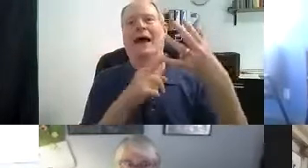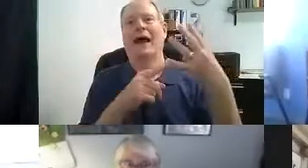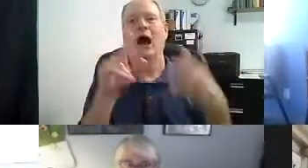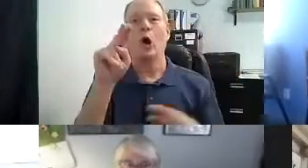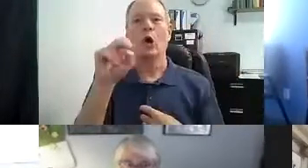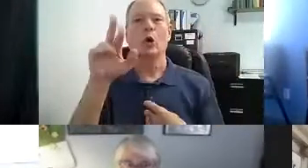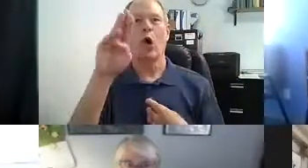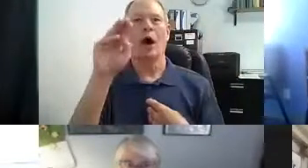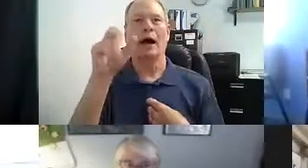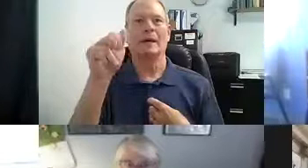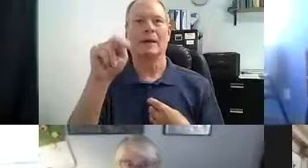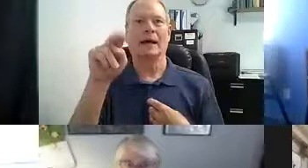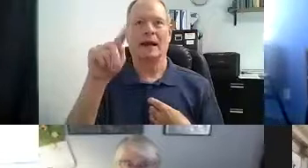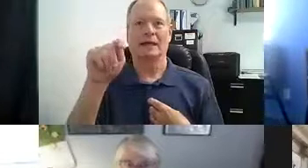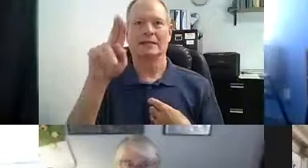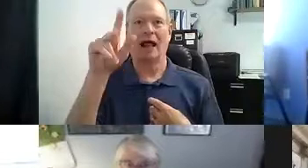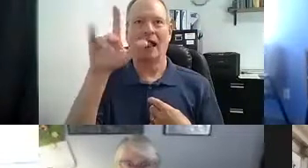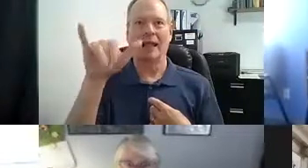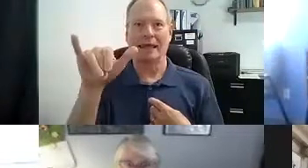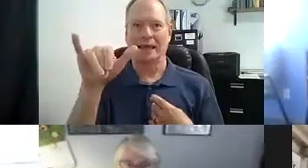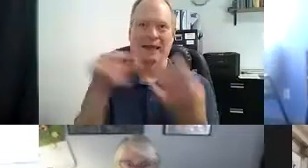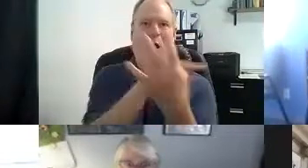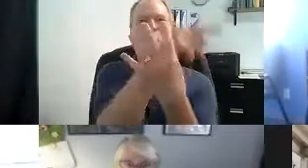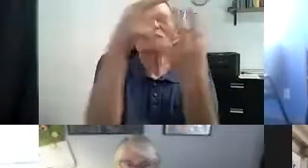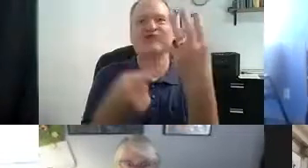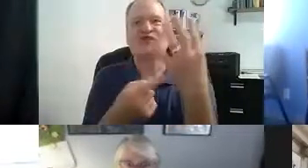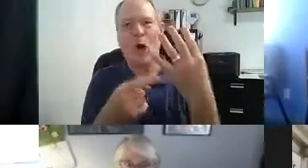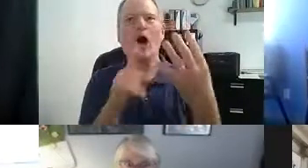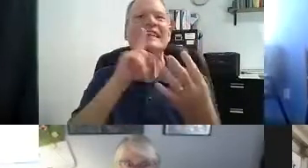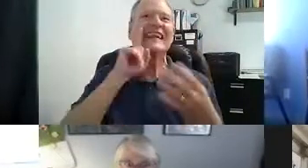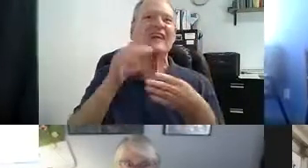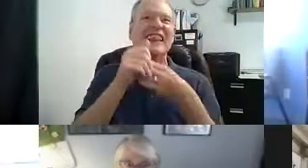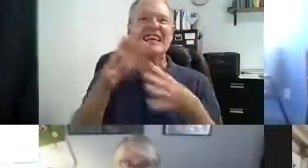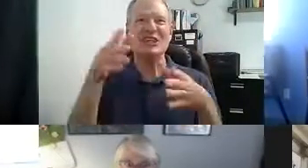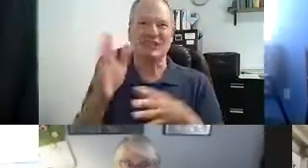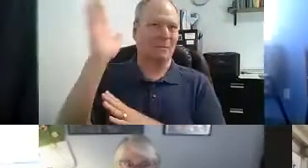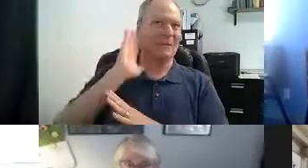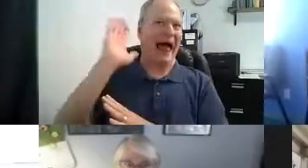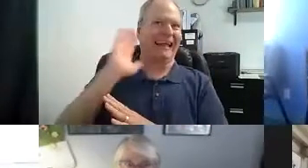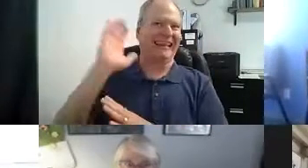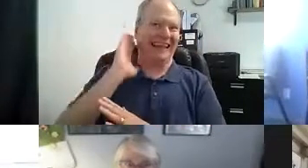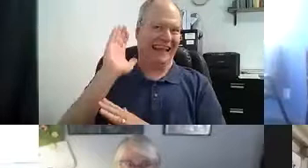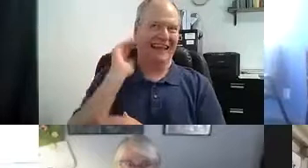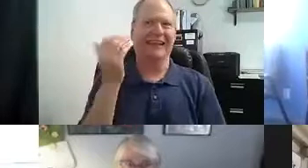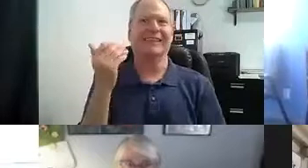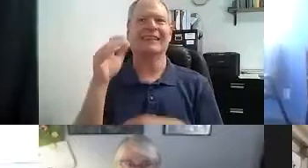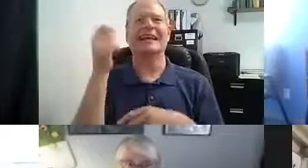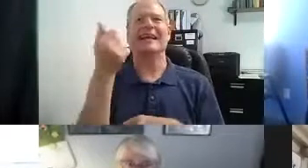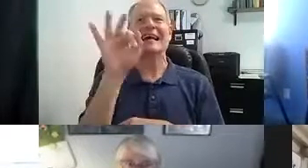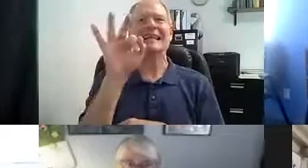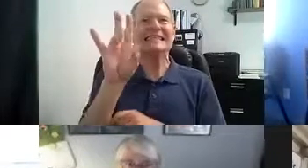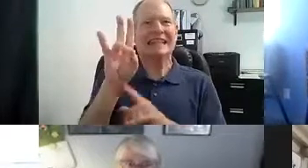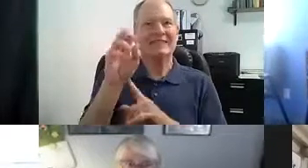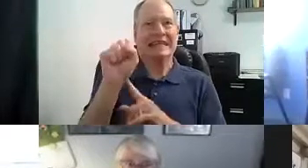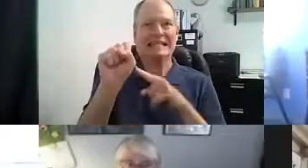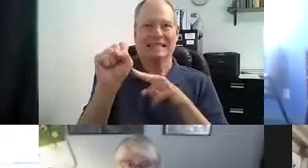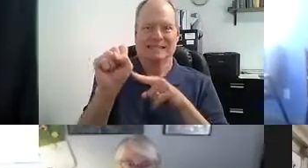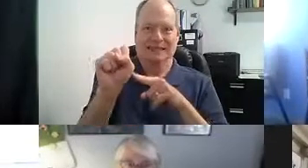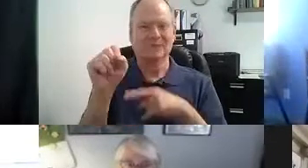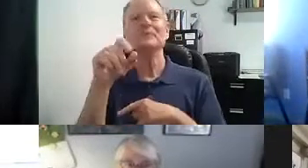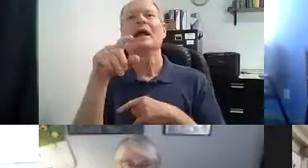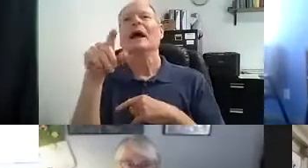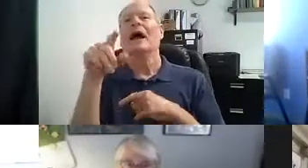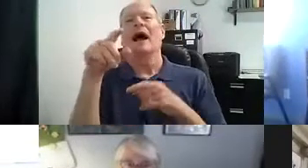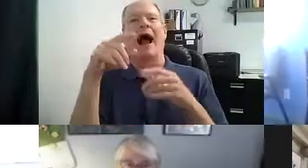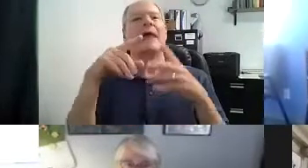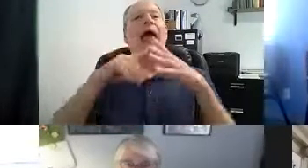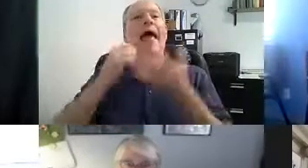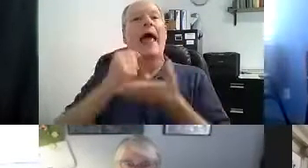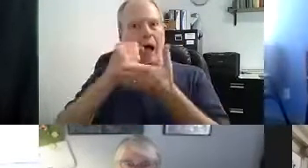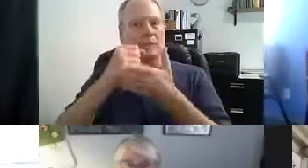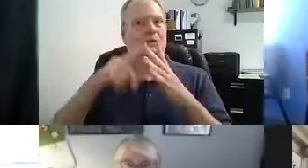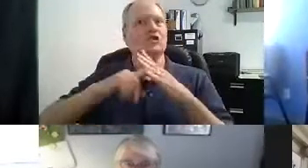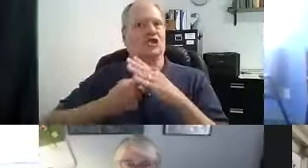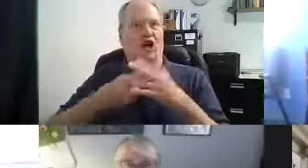Norman Sully. These four Deaf individuals were leaders back in the days--1970's. They helped start